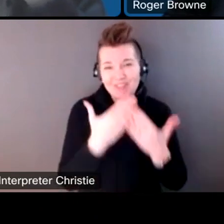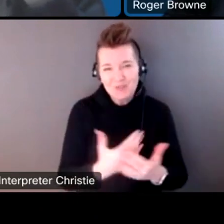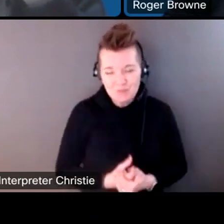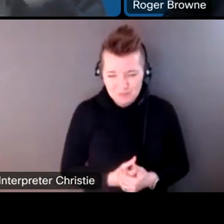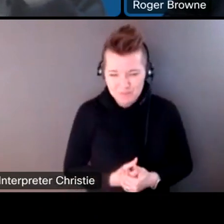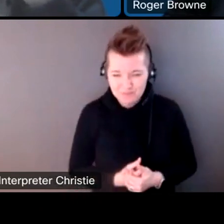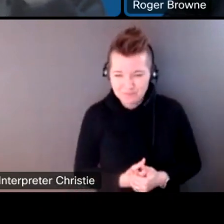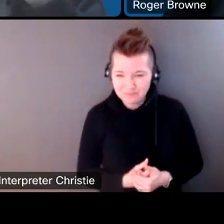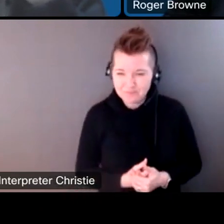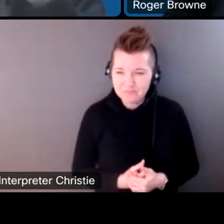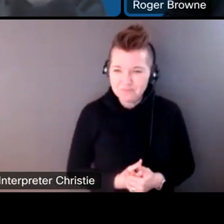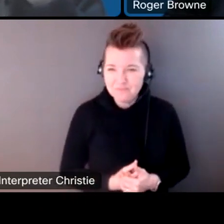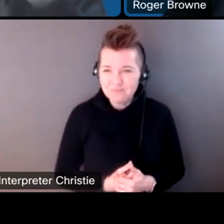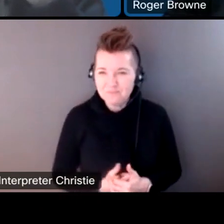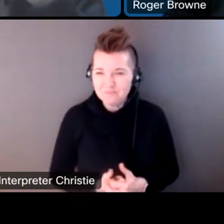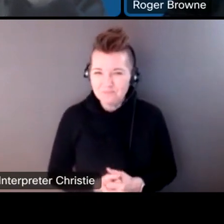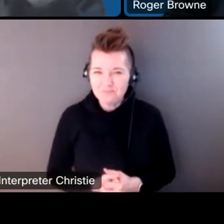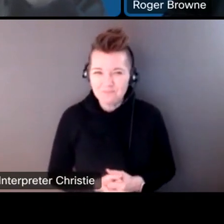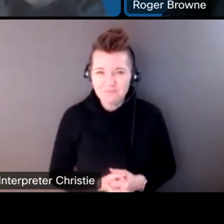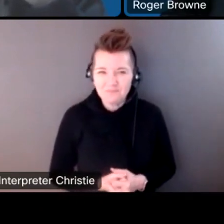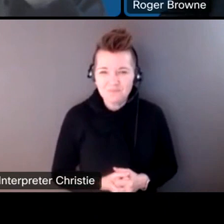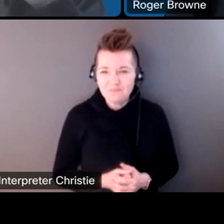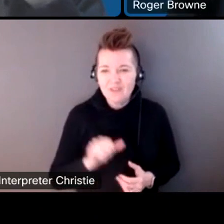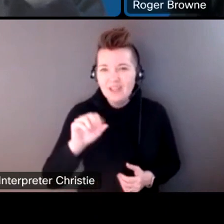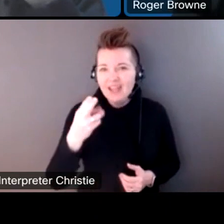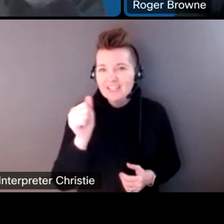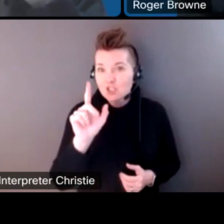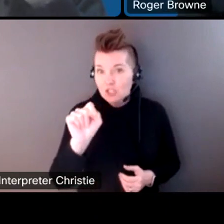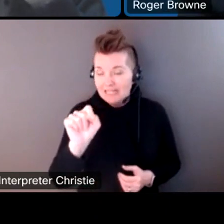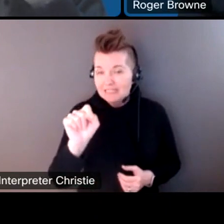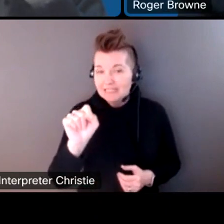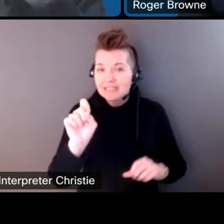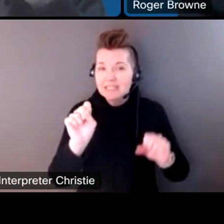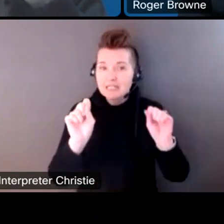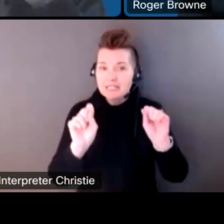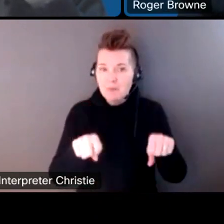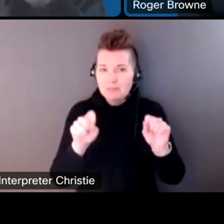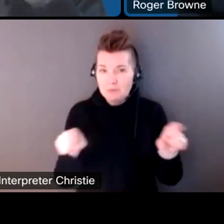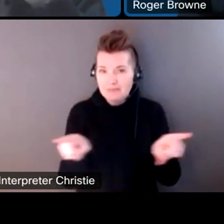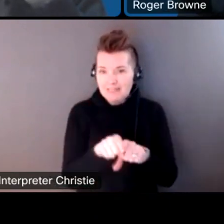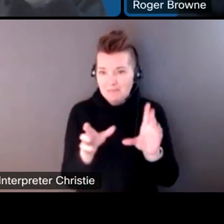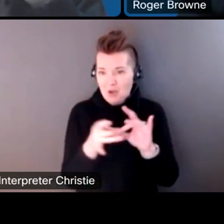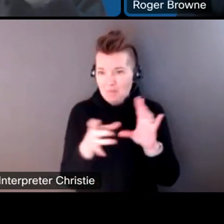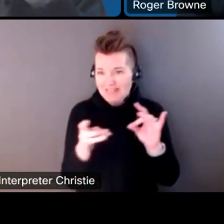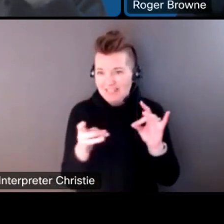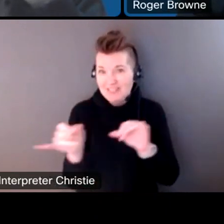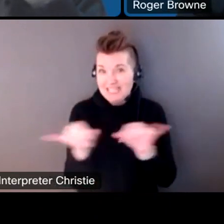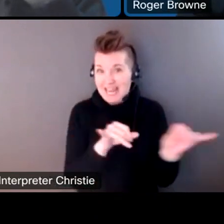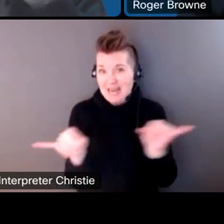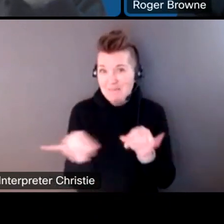So I've got a question in the chat box, and it might be aligning in the same queue for Ben who's also waiting with his hand. I'll read the chat box question.